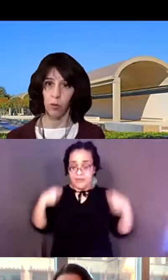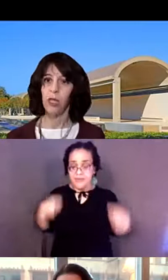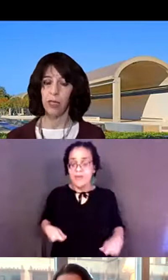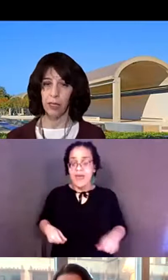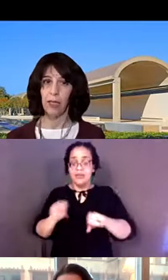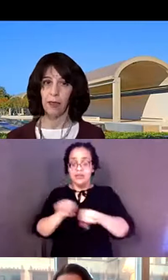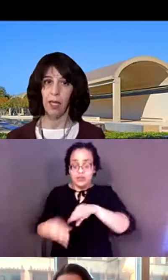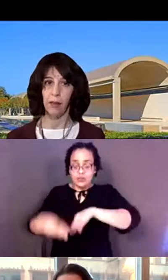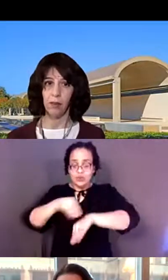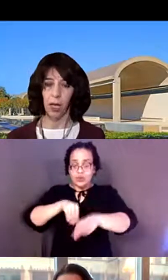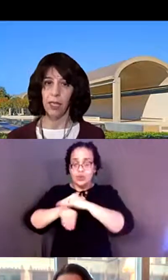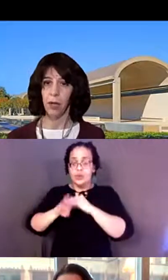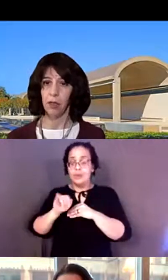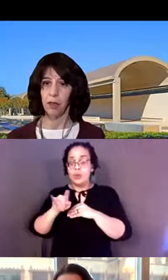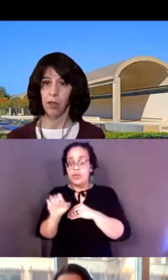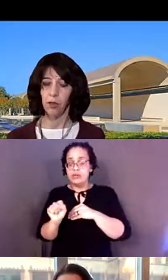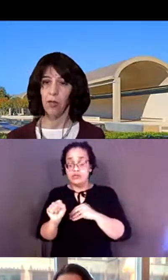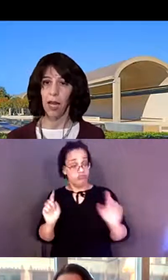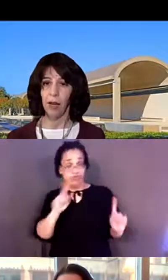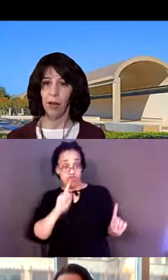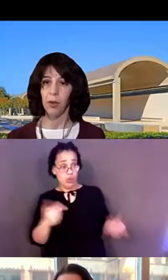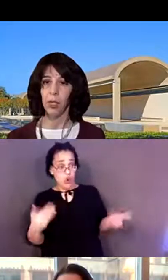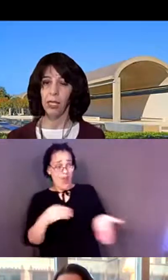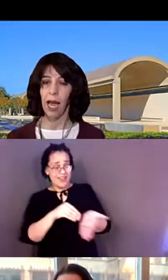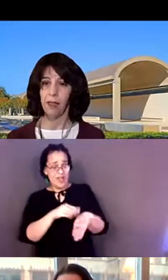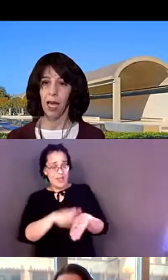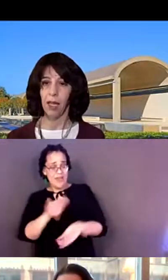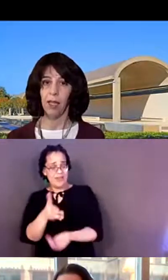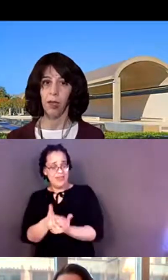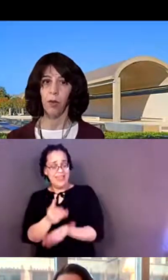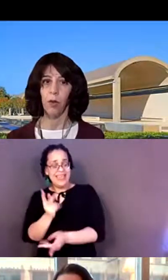Good, let's get that documented so that